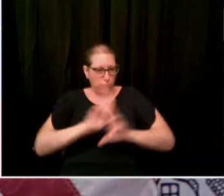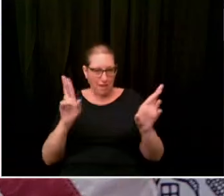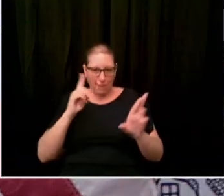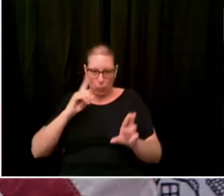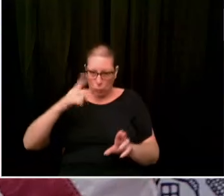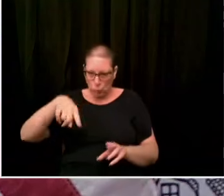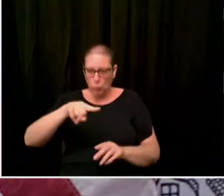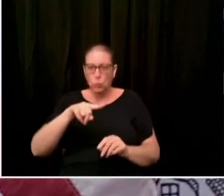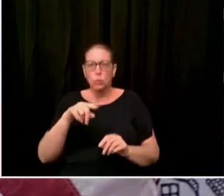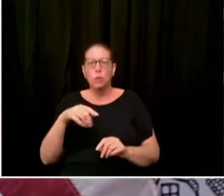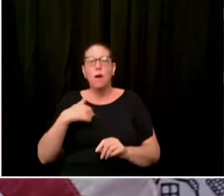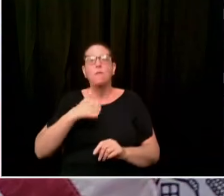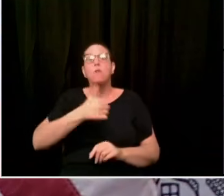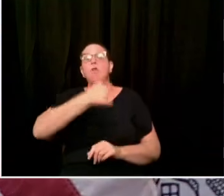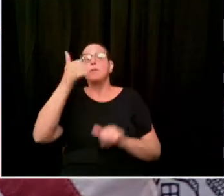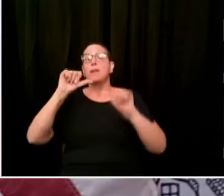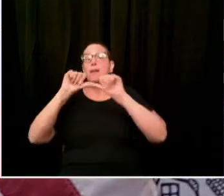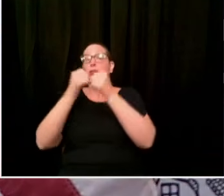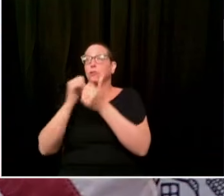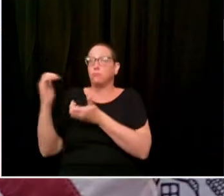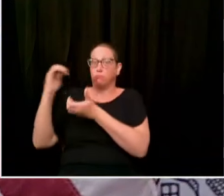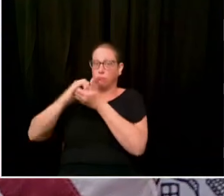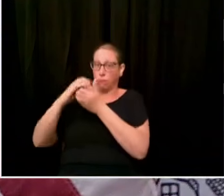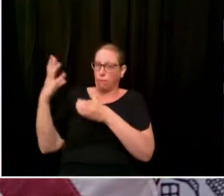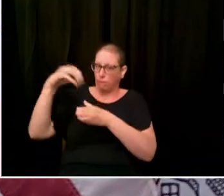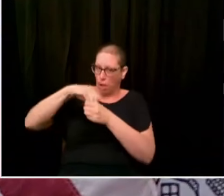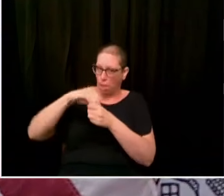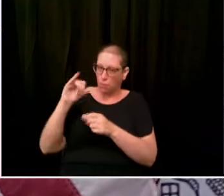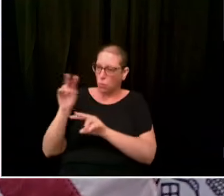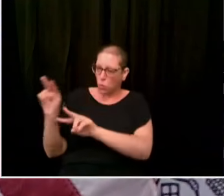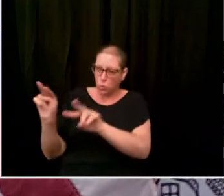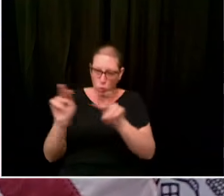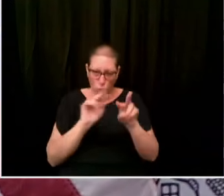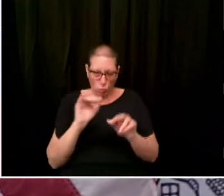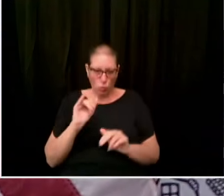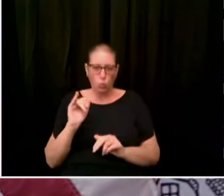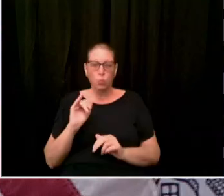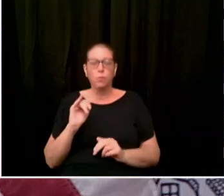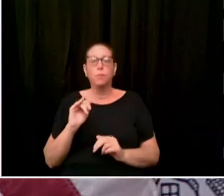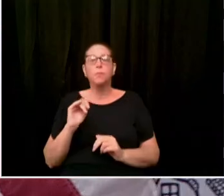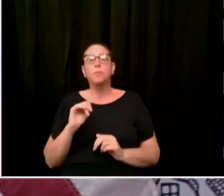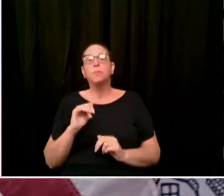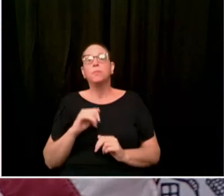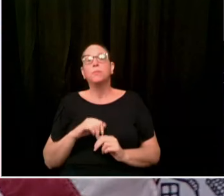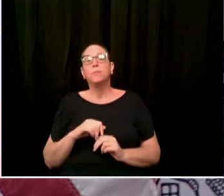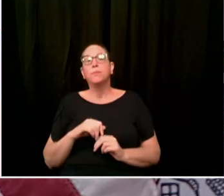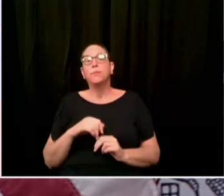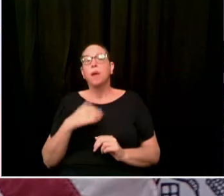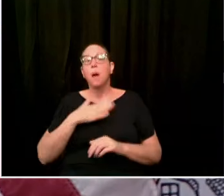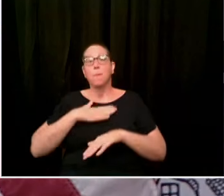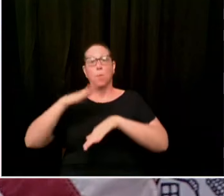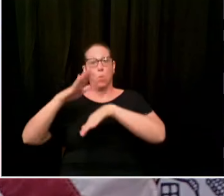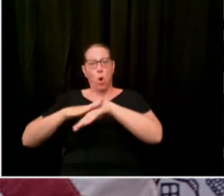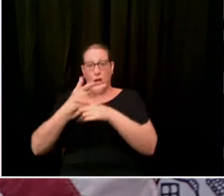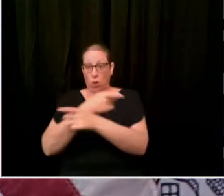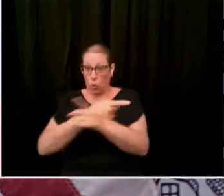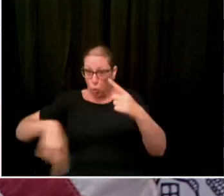PRESENCE OF OTHER CITY AGENCIES TO PROTECT PEOPLE. WE'LL DO THAT WHENEVER NEEDED.